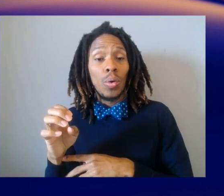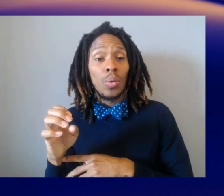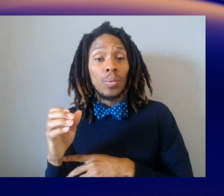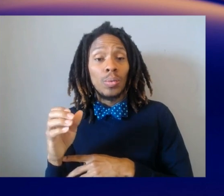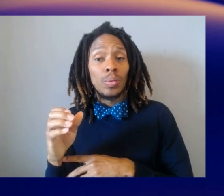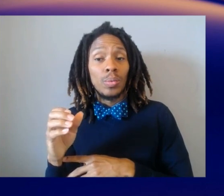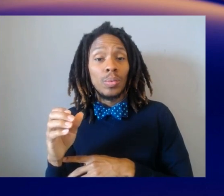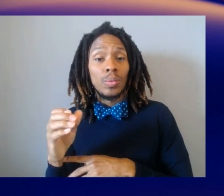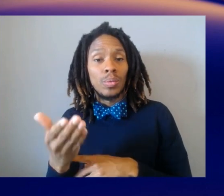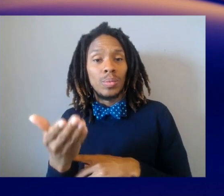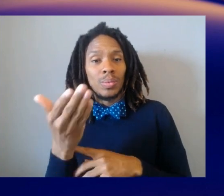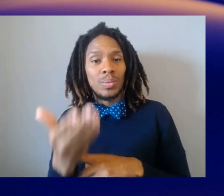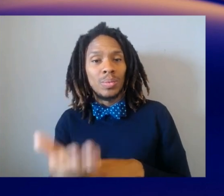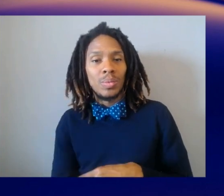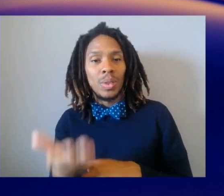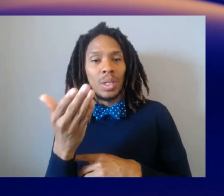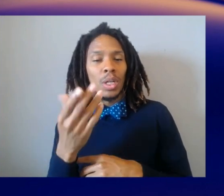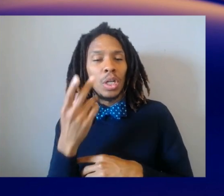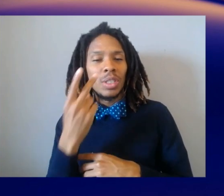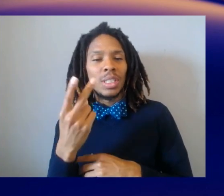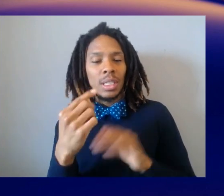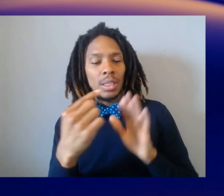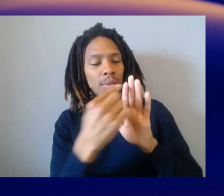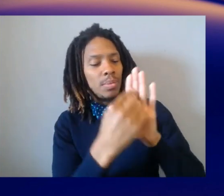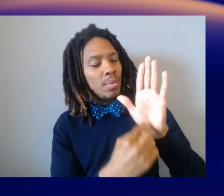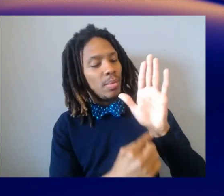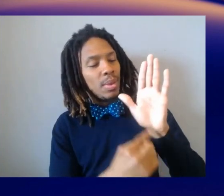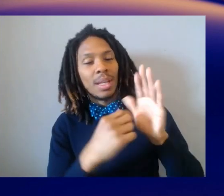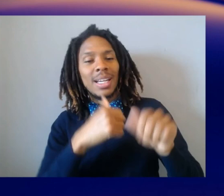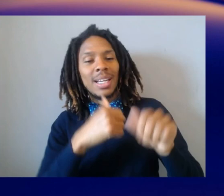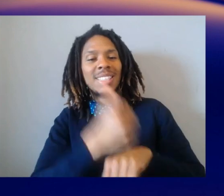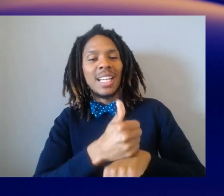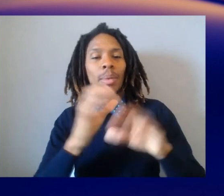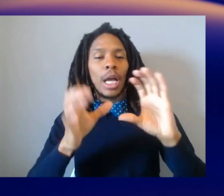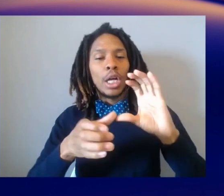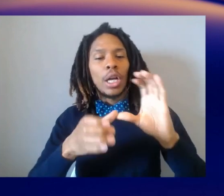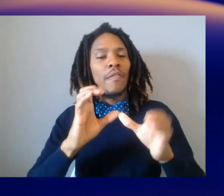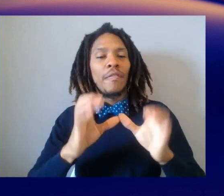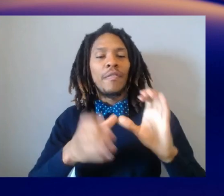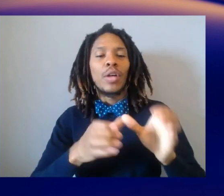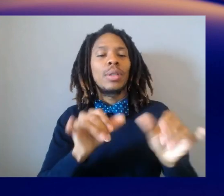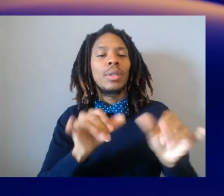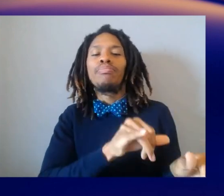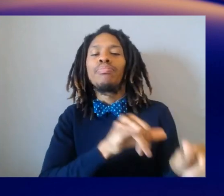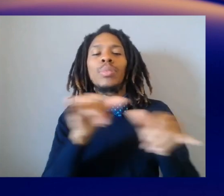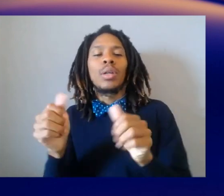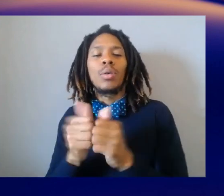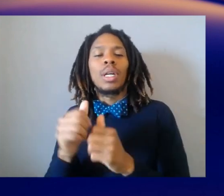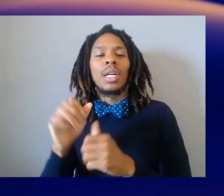you'll see within here. Basically you're setting up the configurations just as you would with SageMaker training in general.